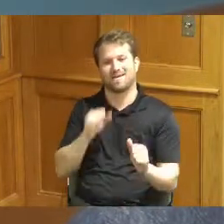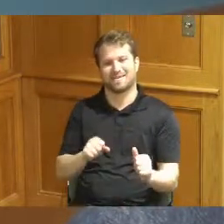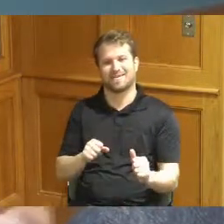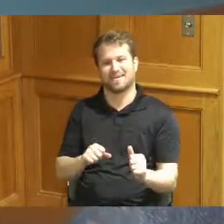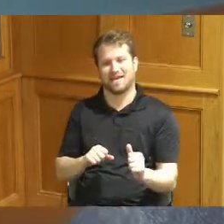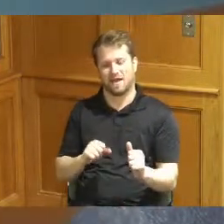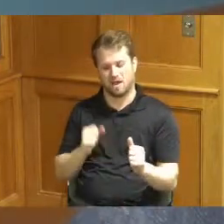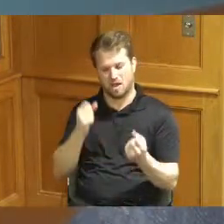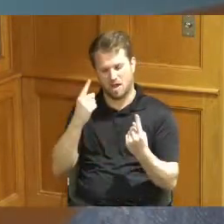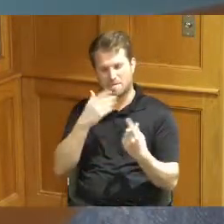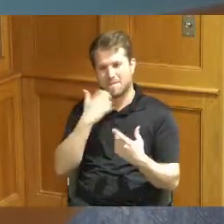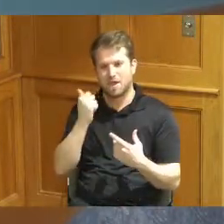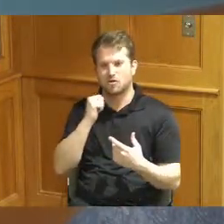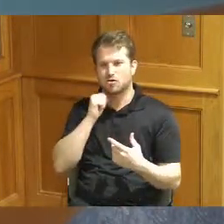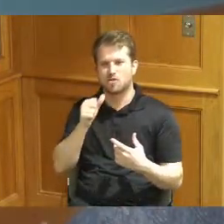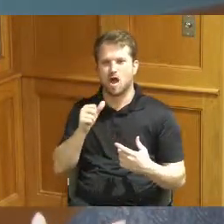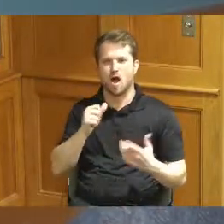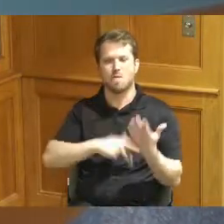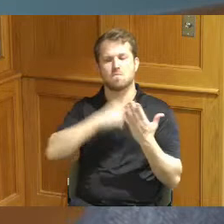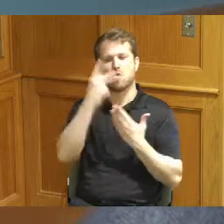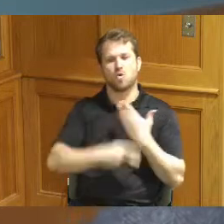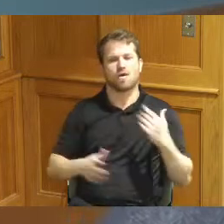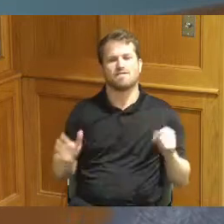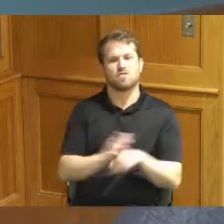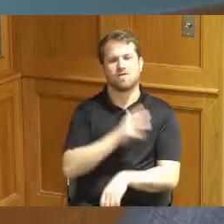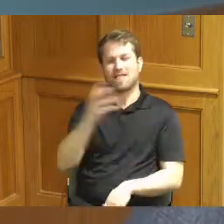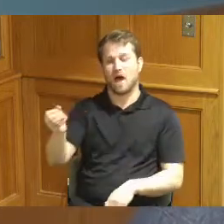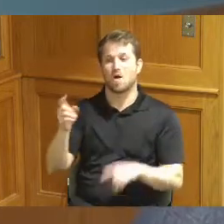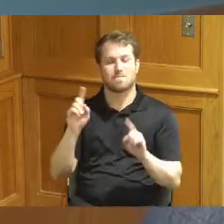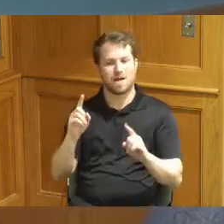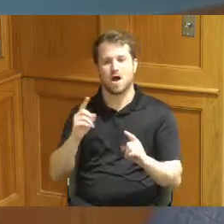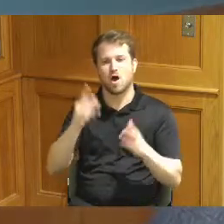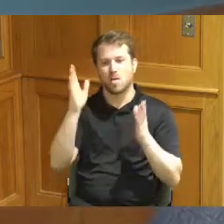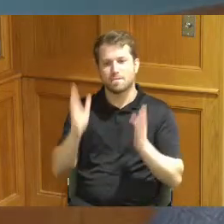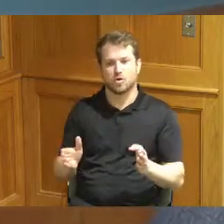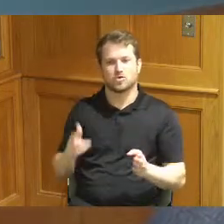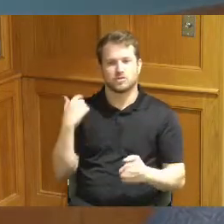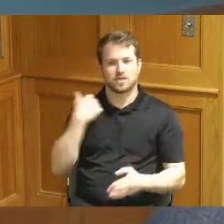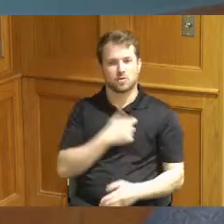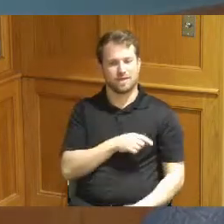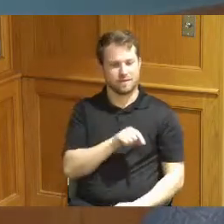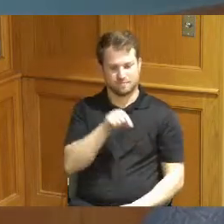saying go out with a full-fledged program I'm saying somebody that we funding supposed to be